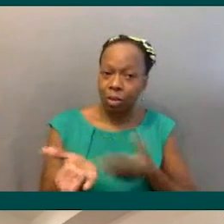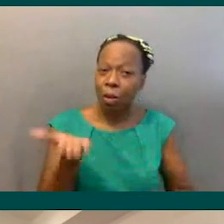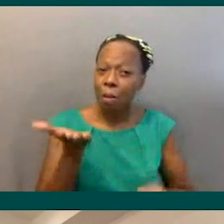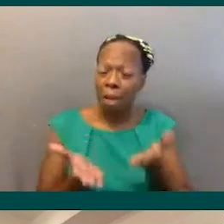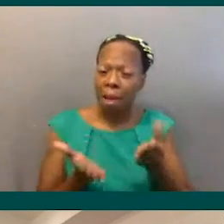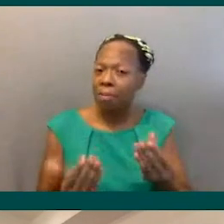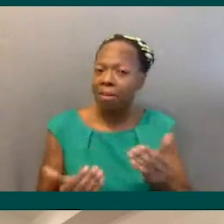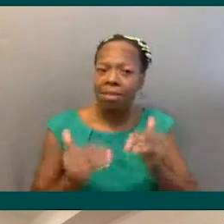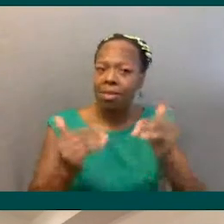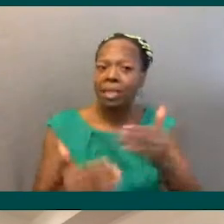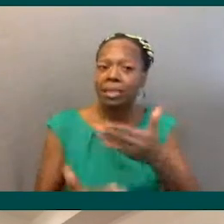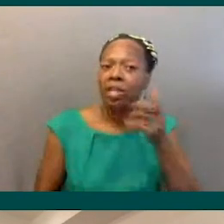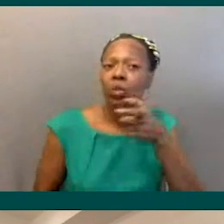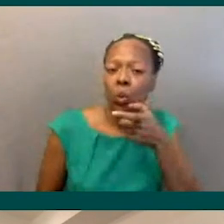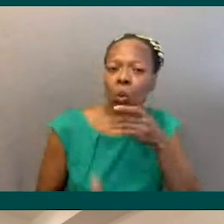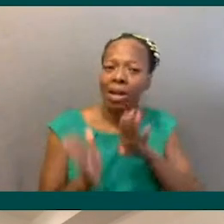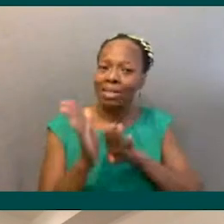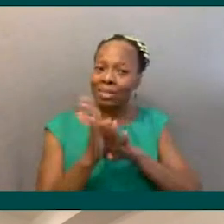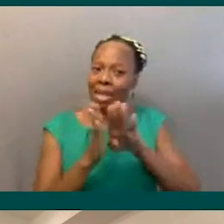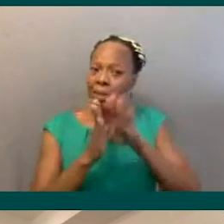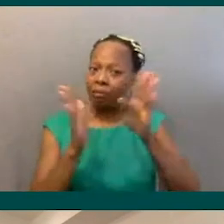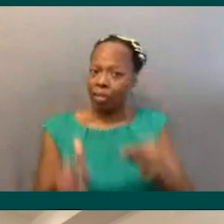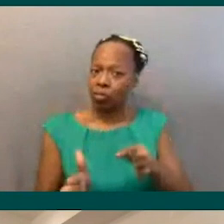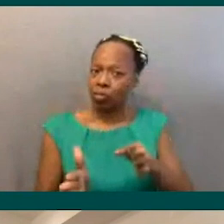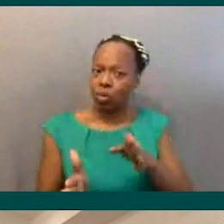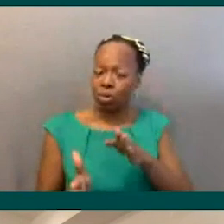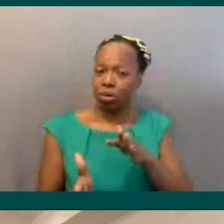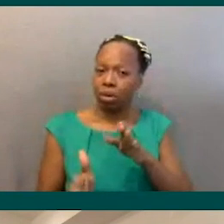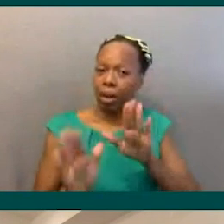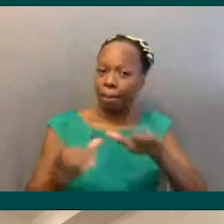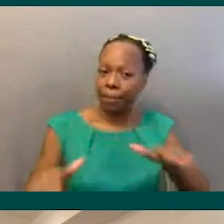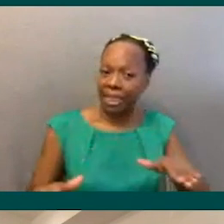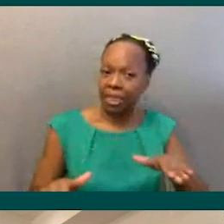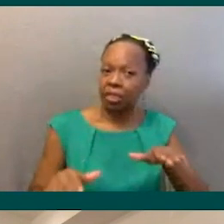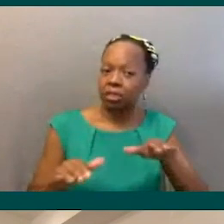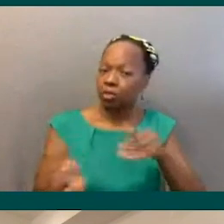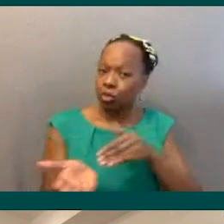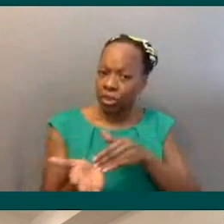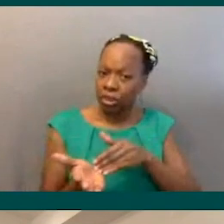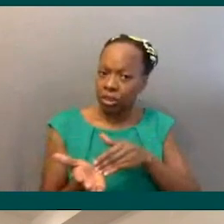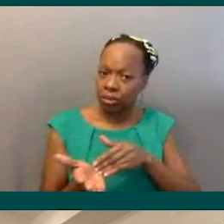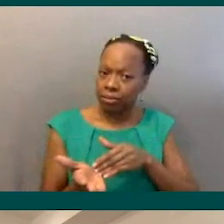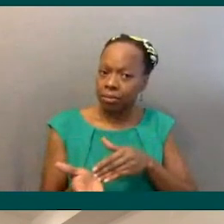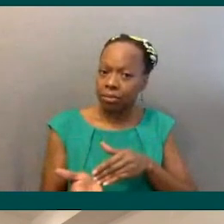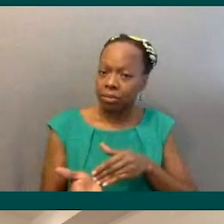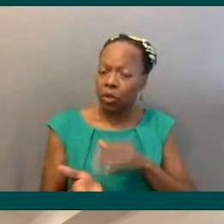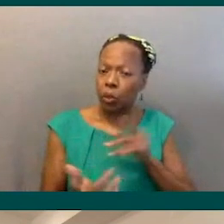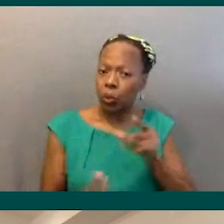in developmental issues. Perhaps if you think your child is not functioning well,